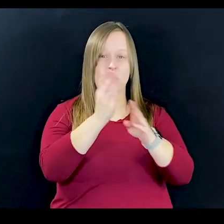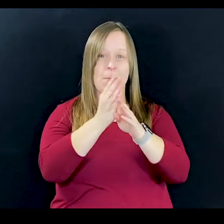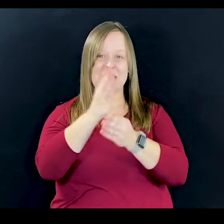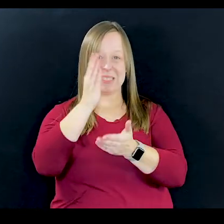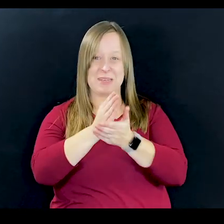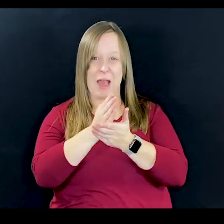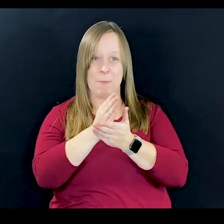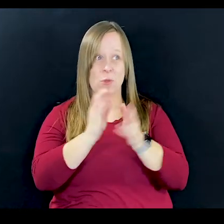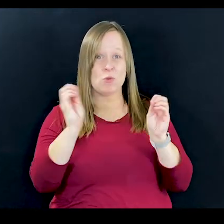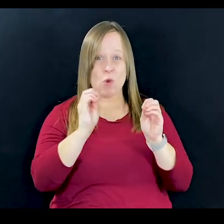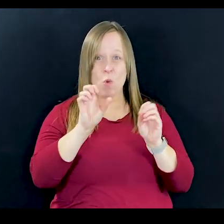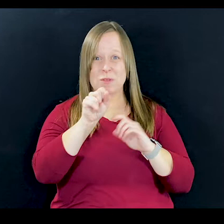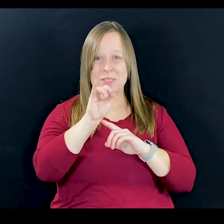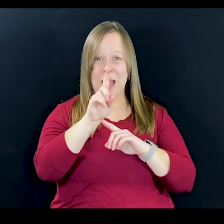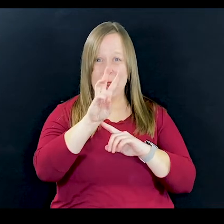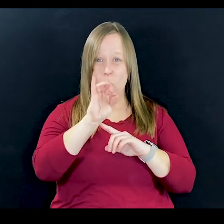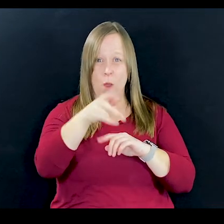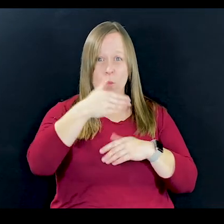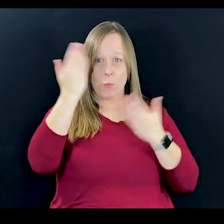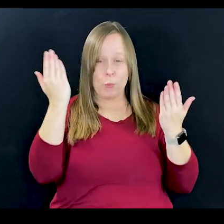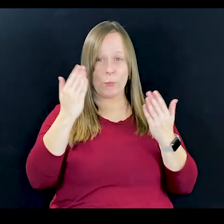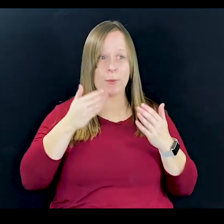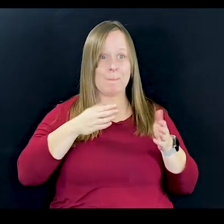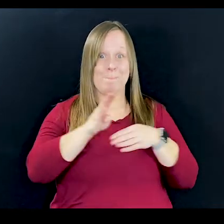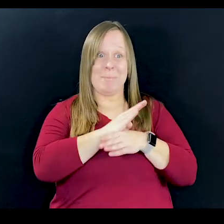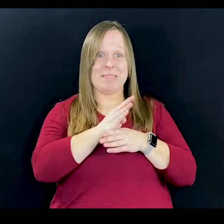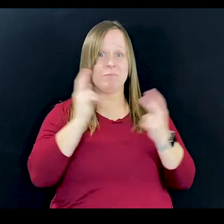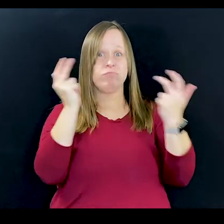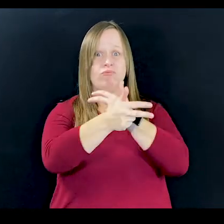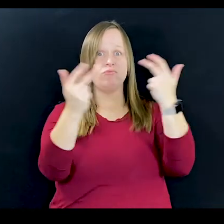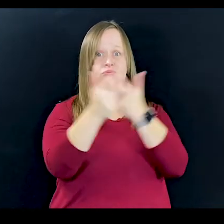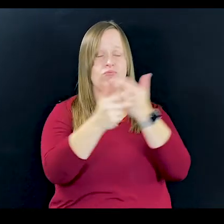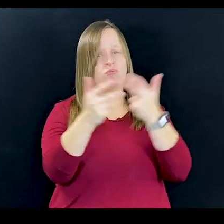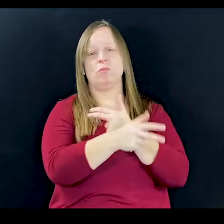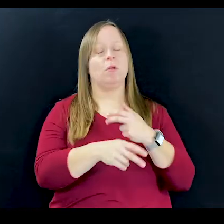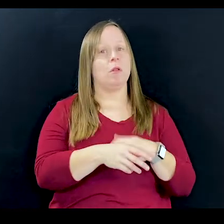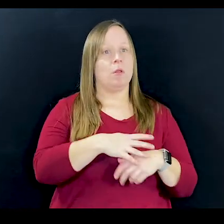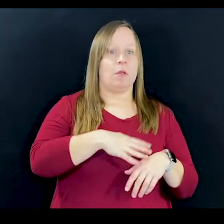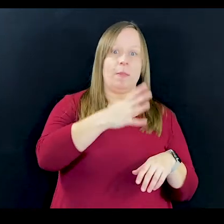from his bus stop. The parent presented evidence to the CSE that this was unsafe